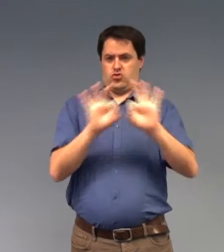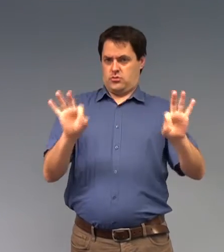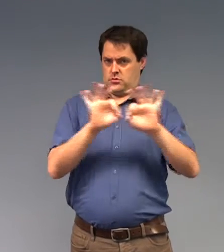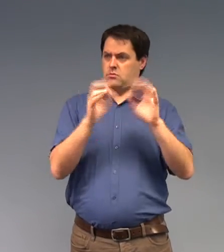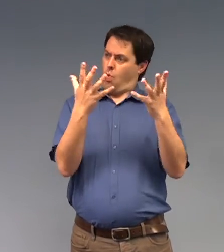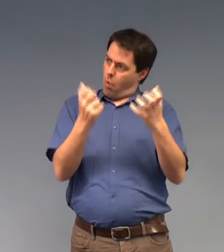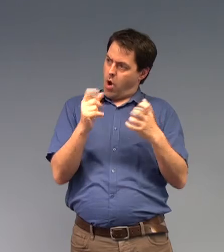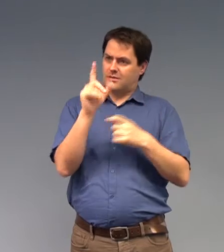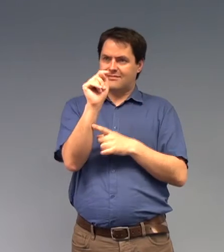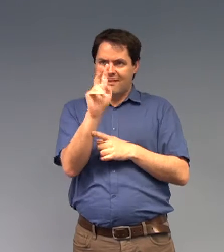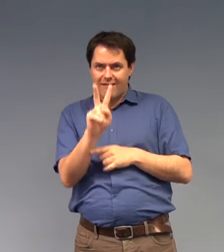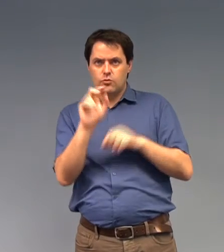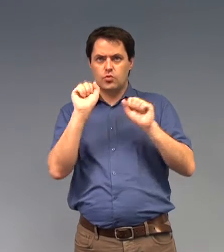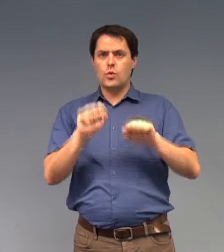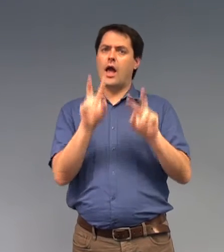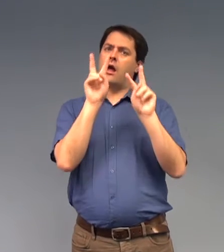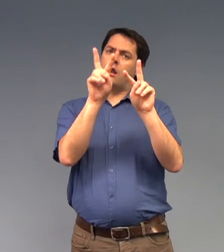just to give you a context of the UK.